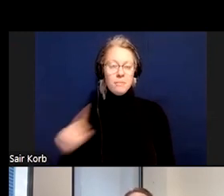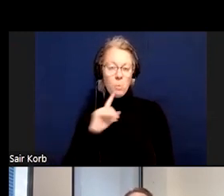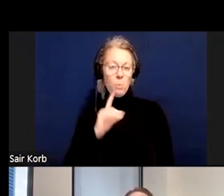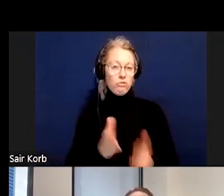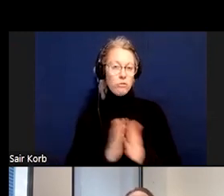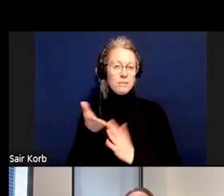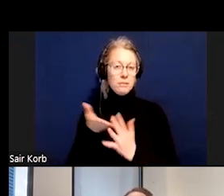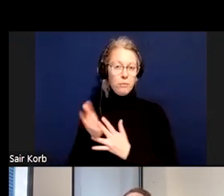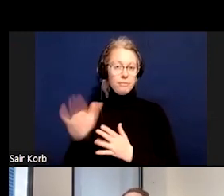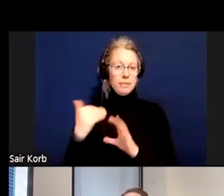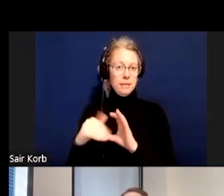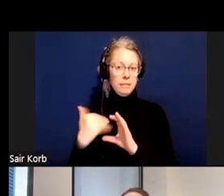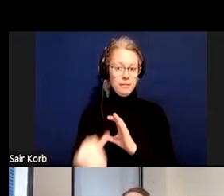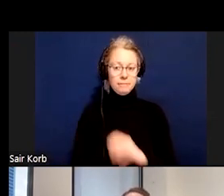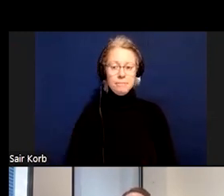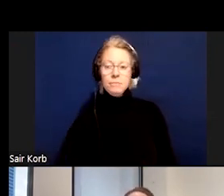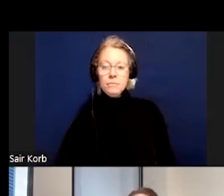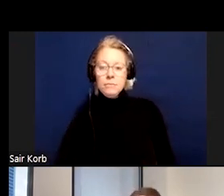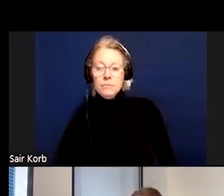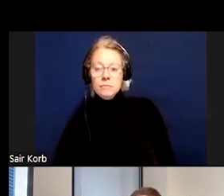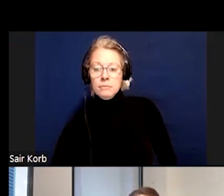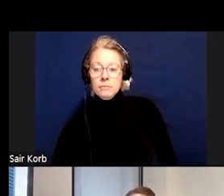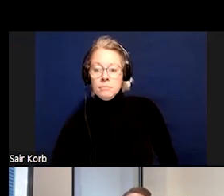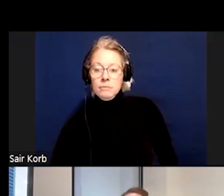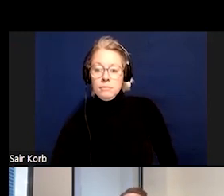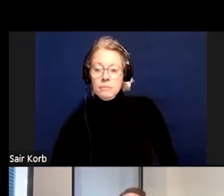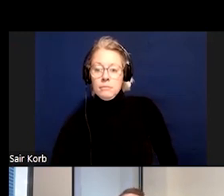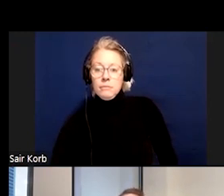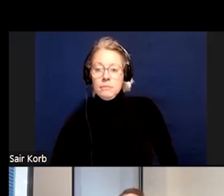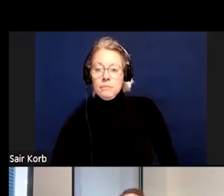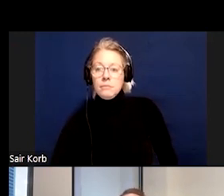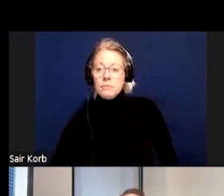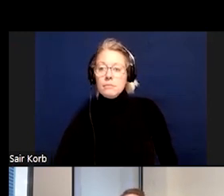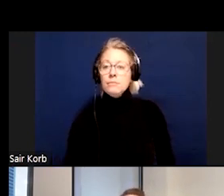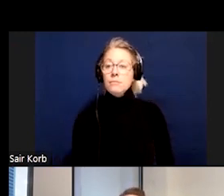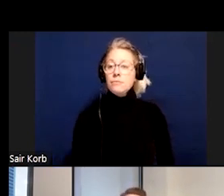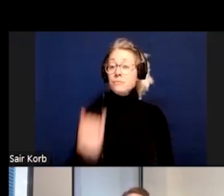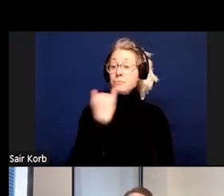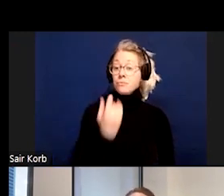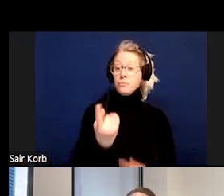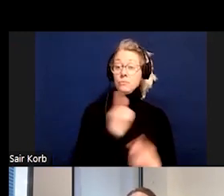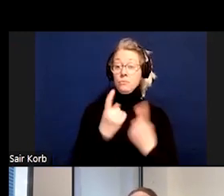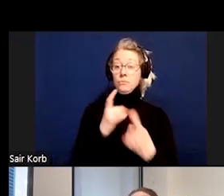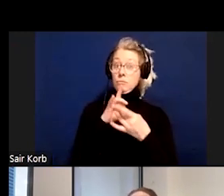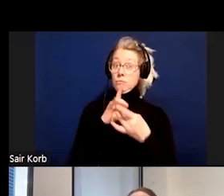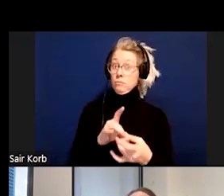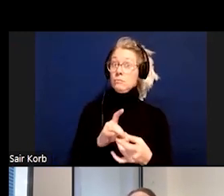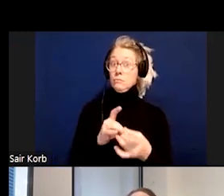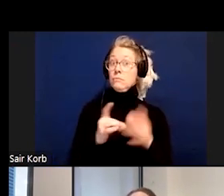Any questions about our research and our impact work can be sent to impact@calgaryartsdevelopment.com,